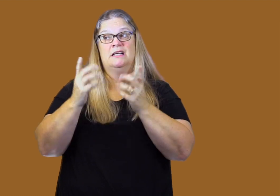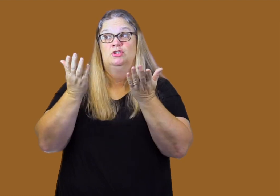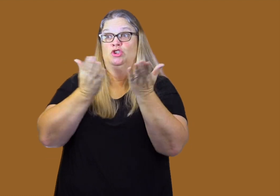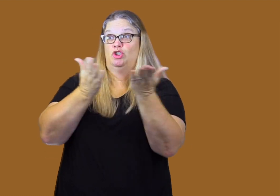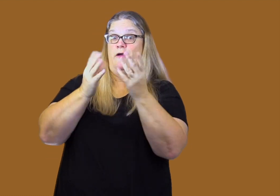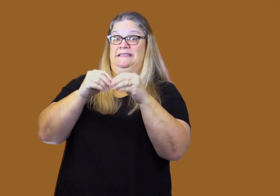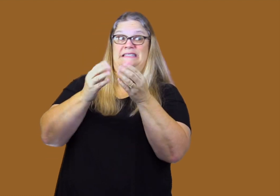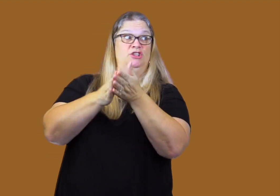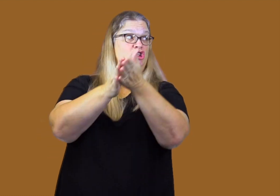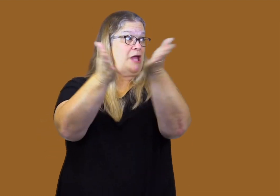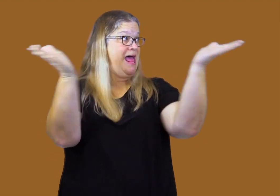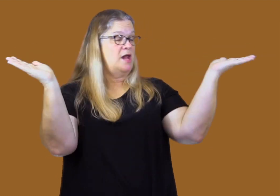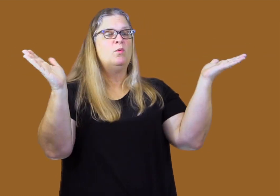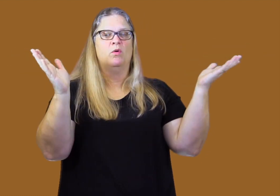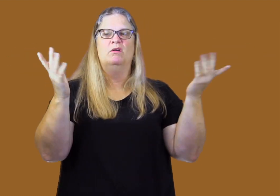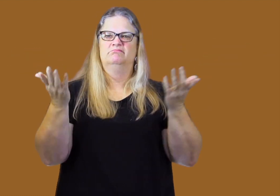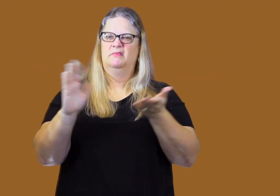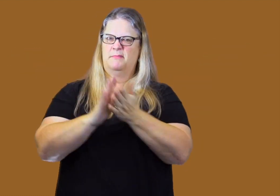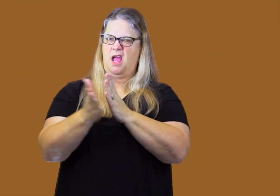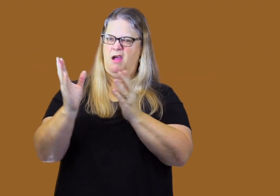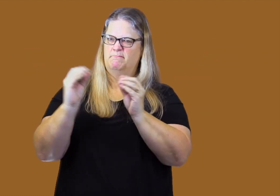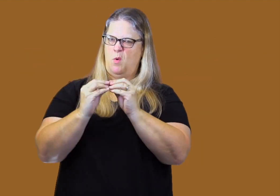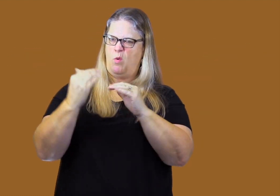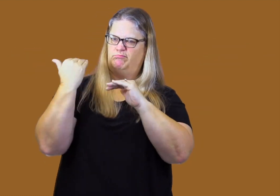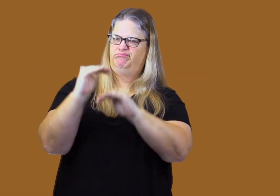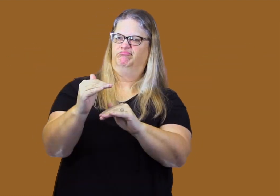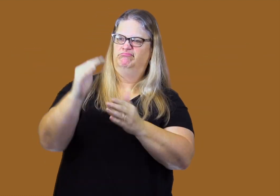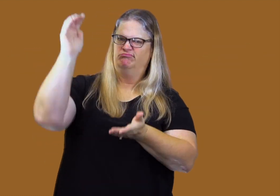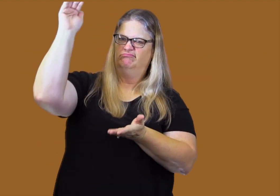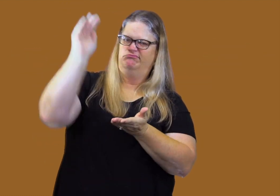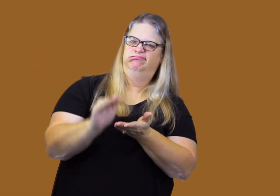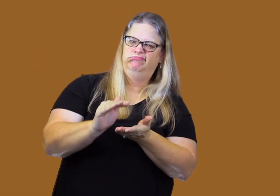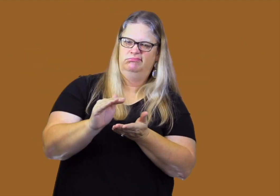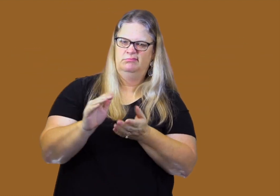Also, services in general have become more limited or restricted.